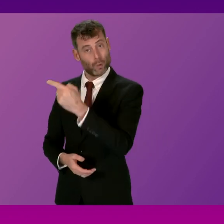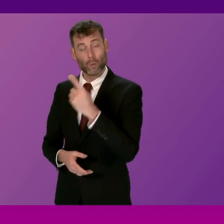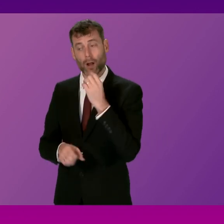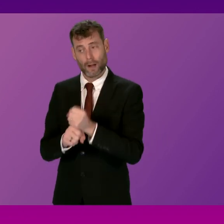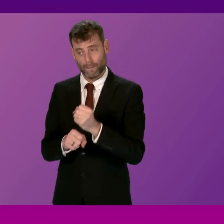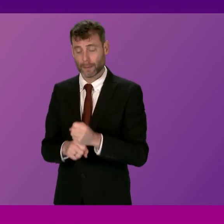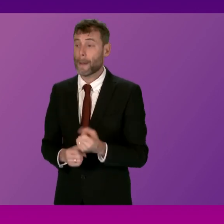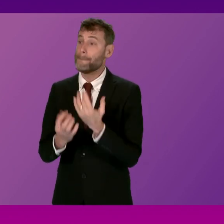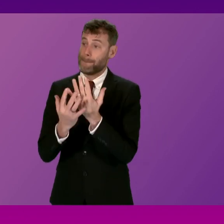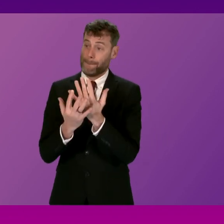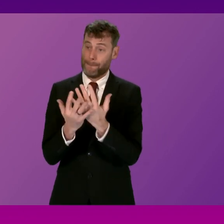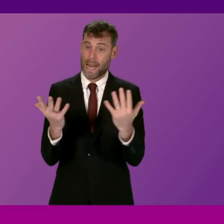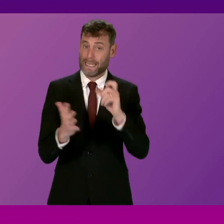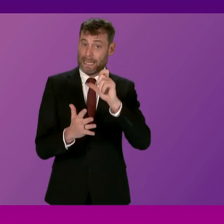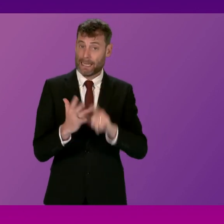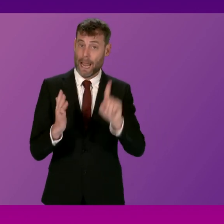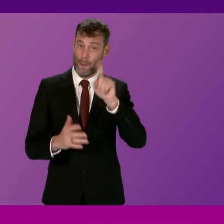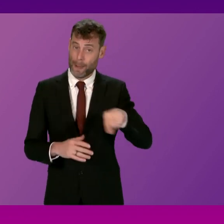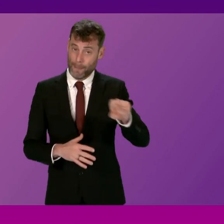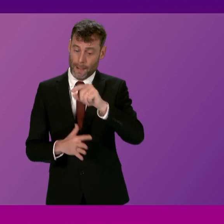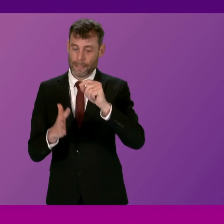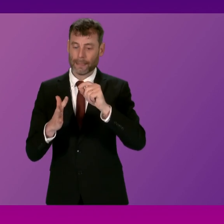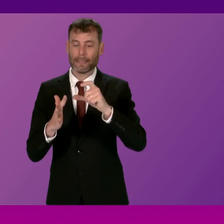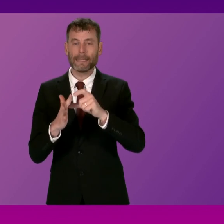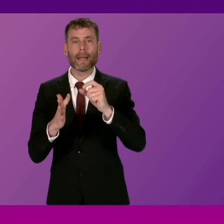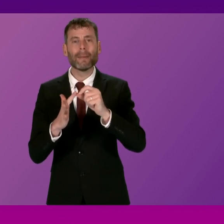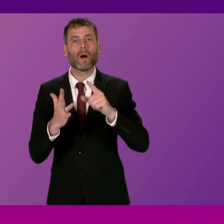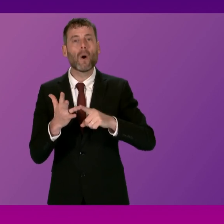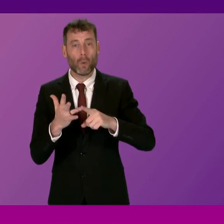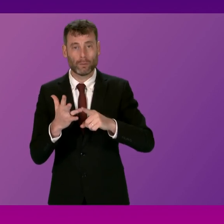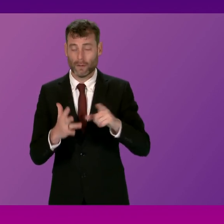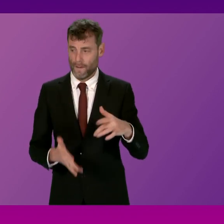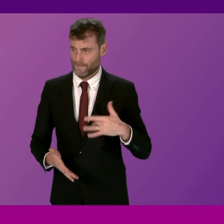in disabled people and our DPOs feeling dehumanised and deprioritised.”